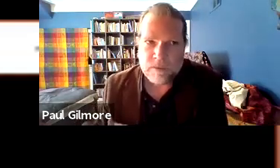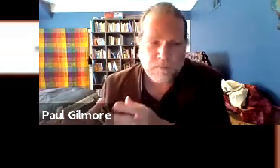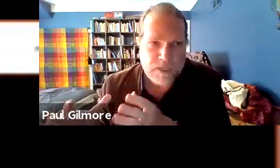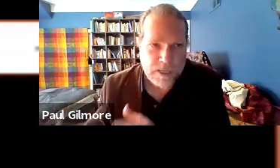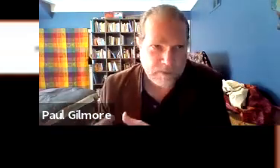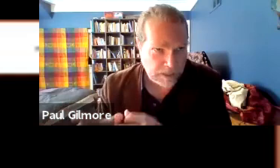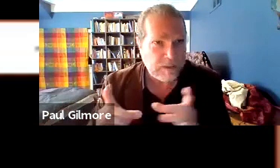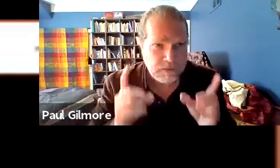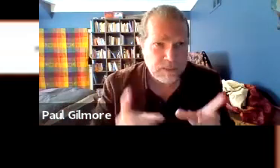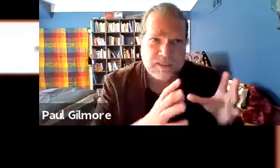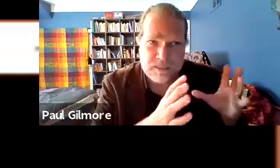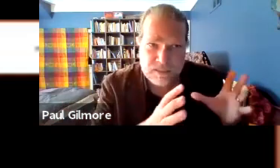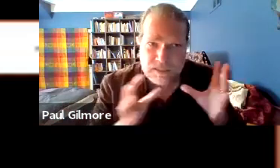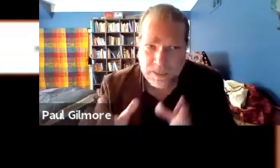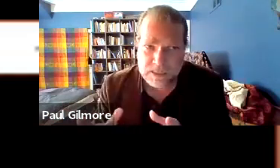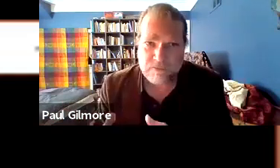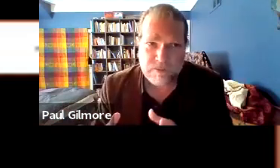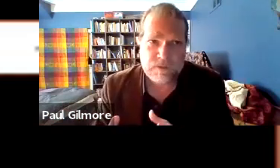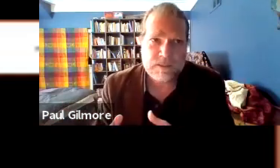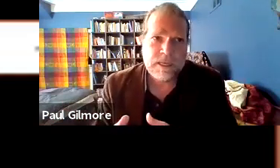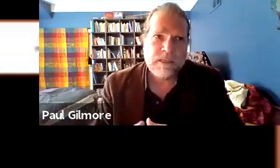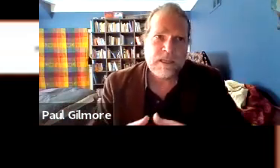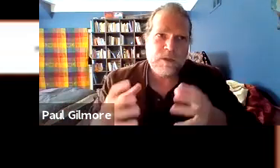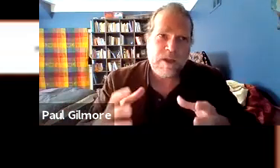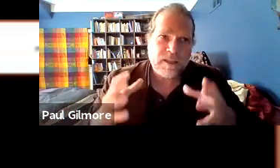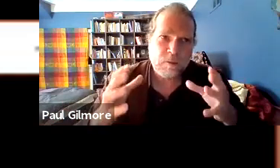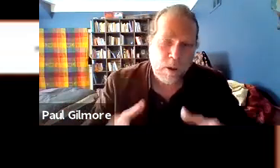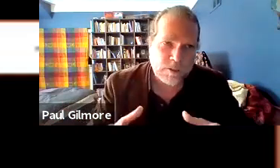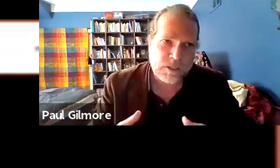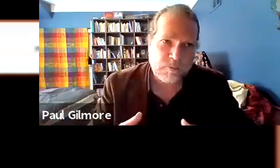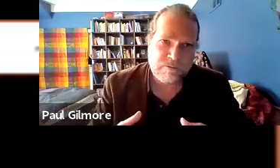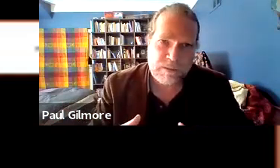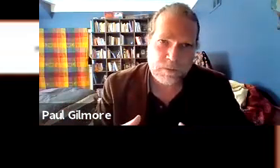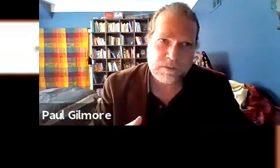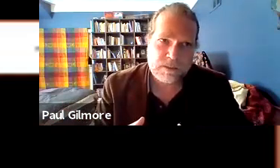That we and I mean, that since the 1950s, that we've had a large number of people in